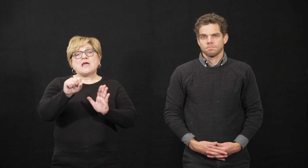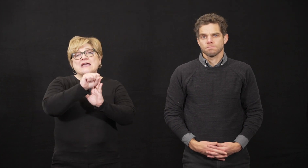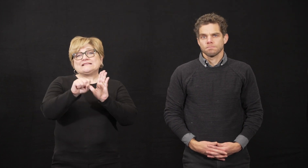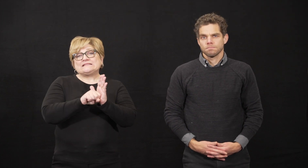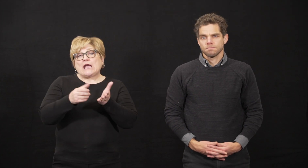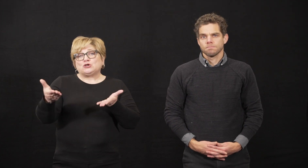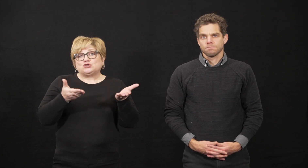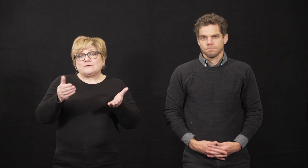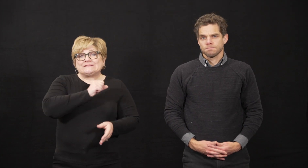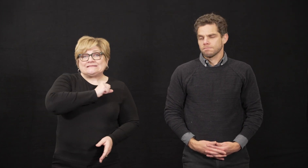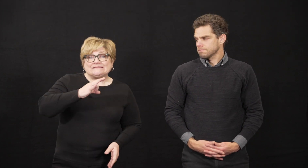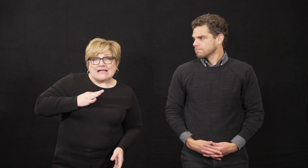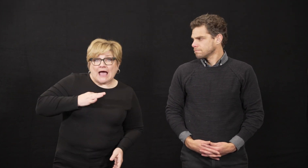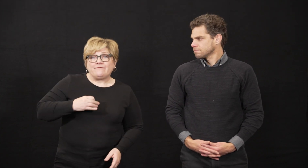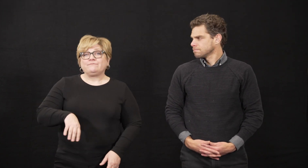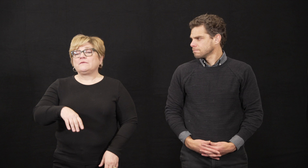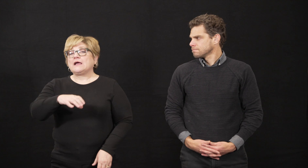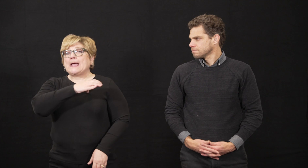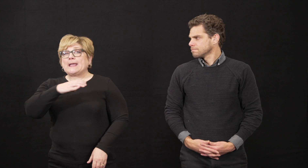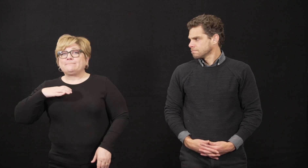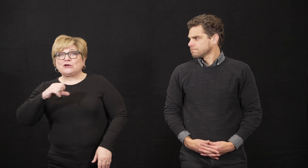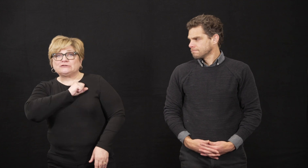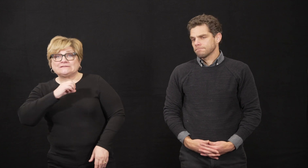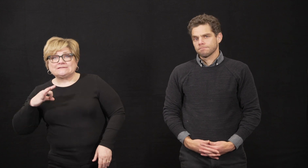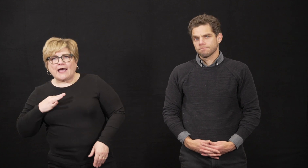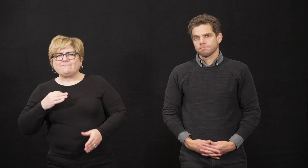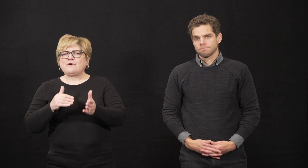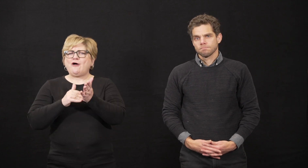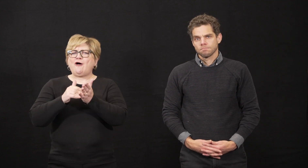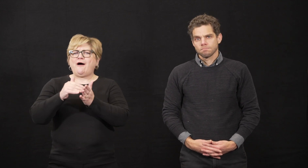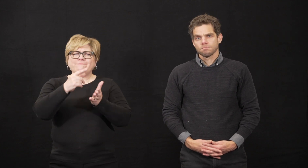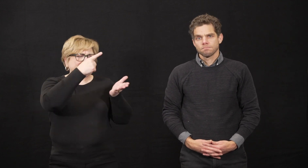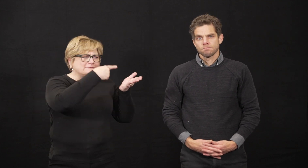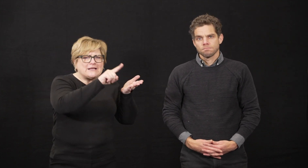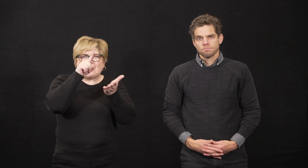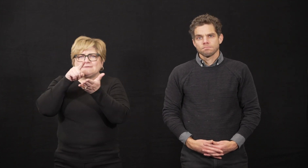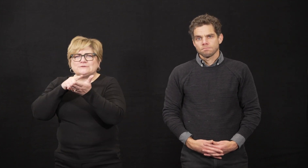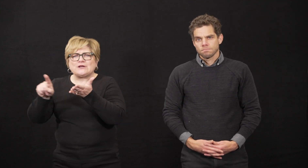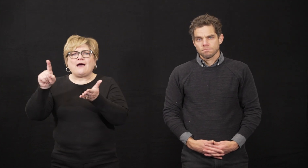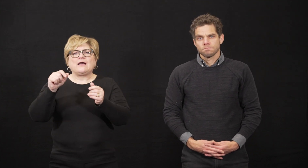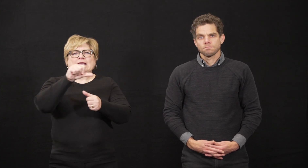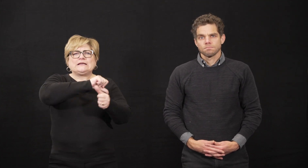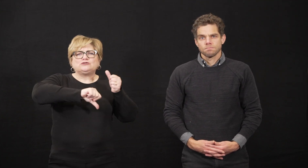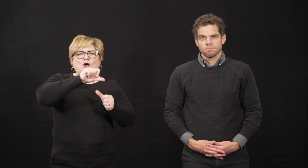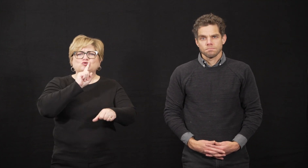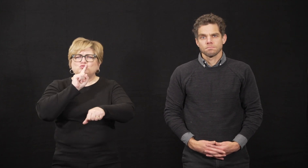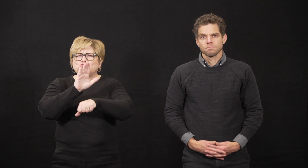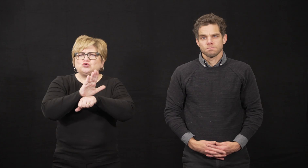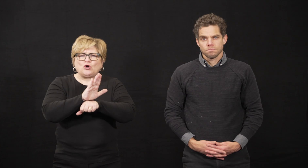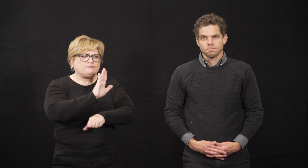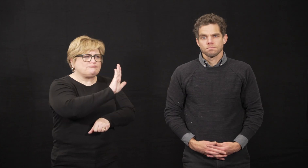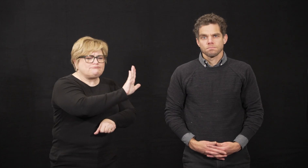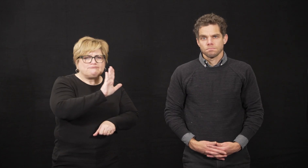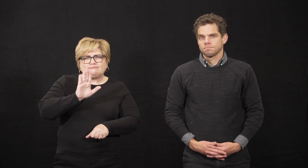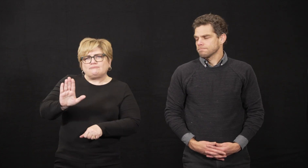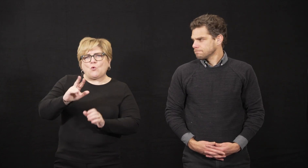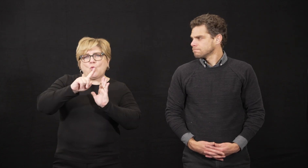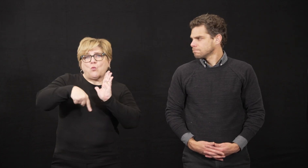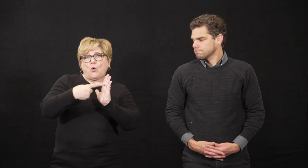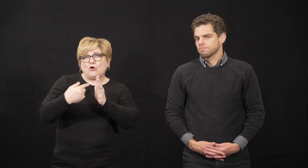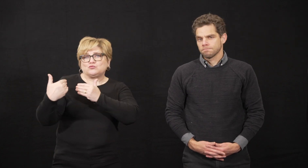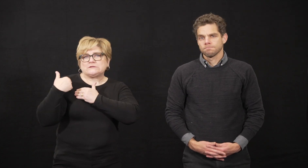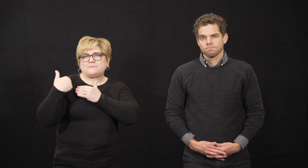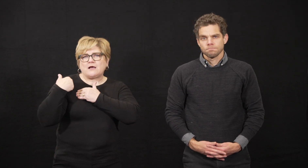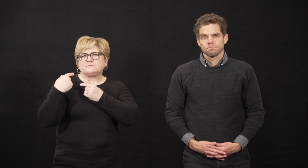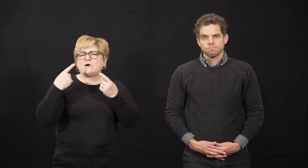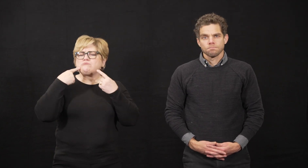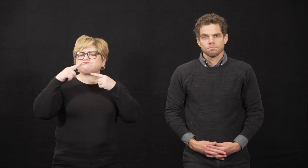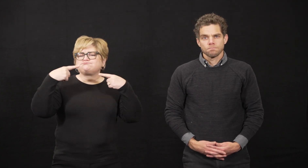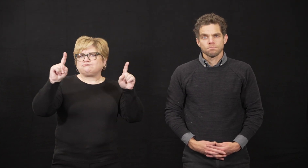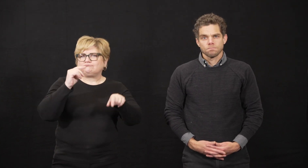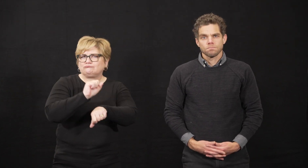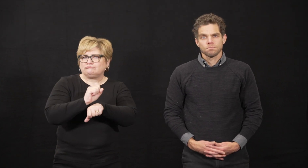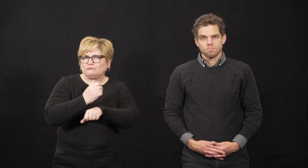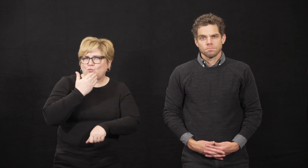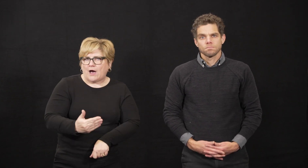State Services staff and Commission staff frequently check in with each other to ensure our respective roles and responsibilities are working well.